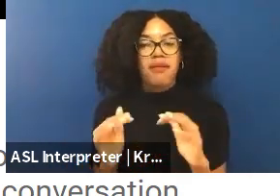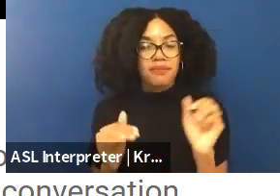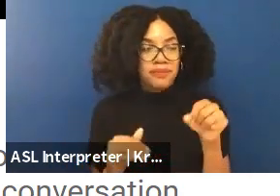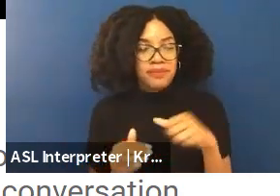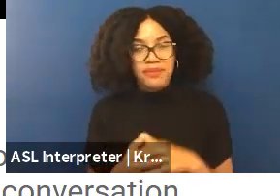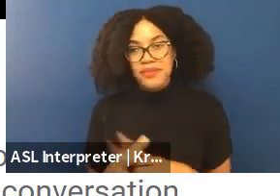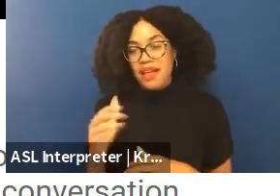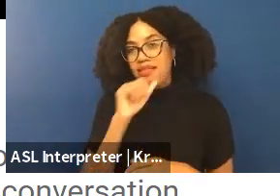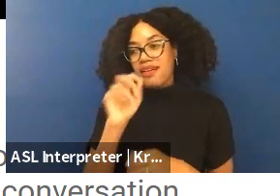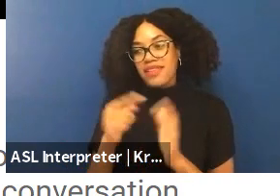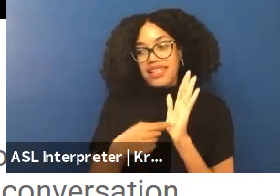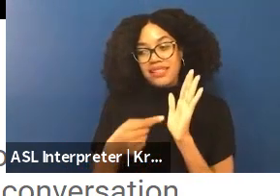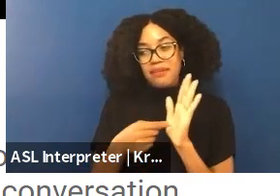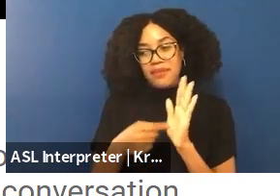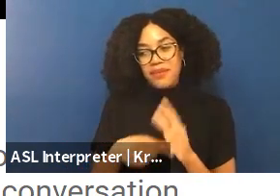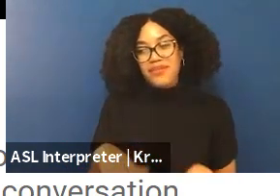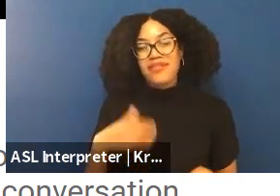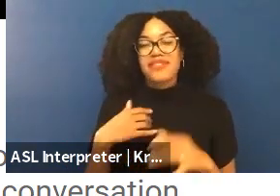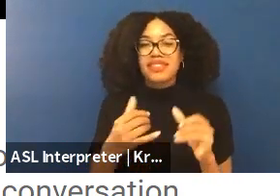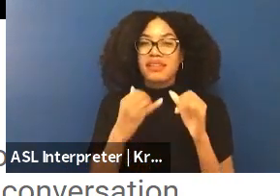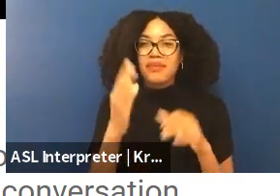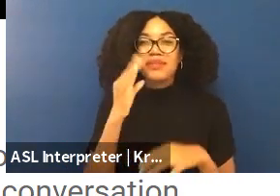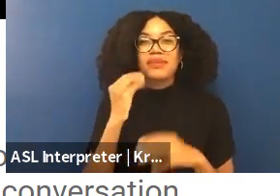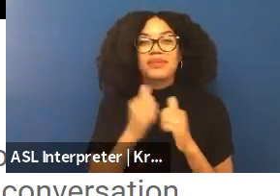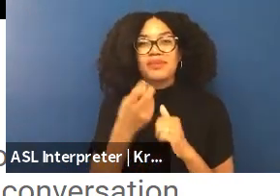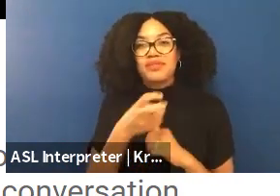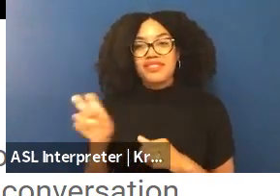had a very similar experience with our transition to APA six to seven.